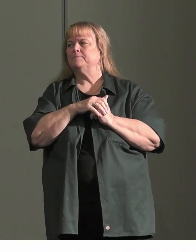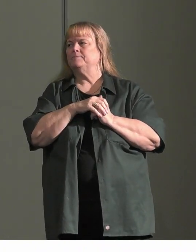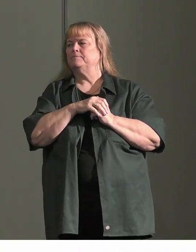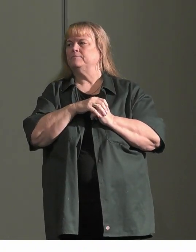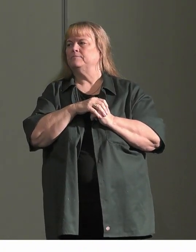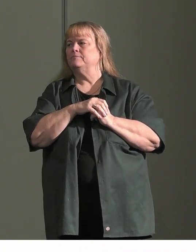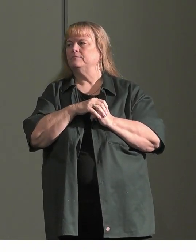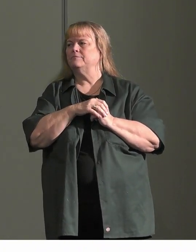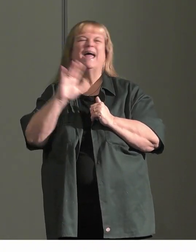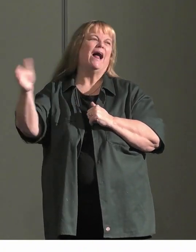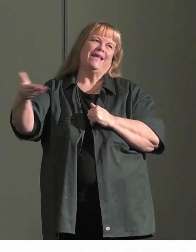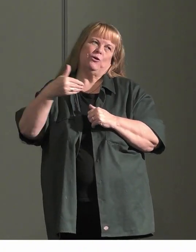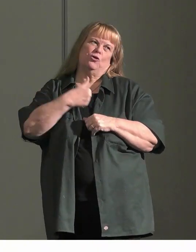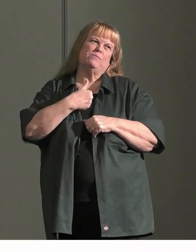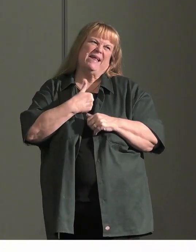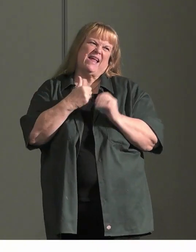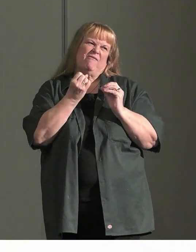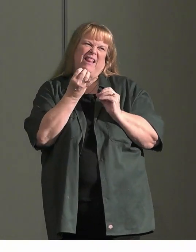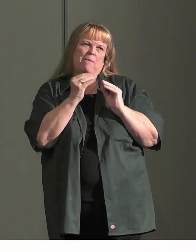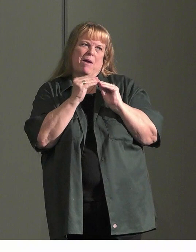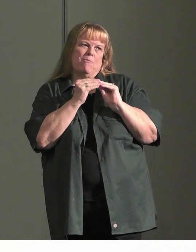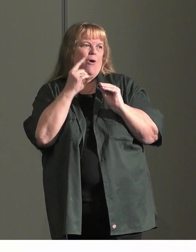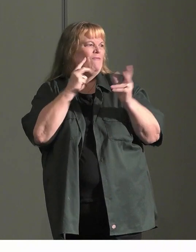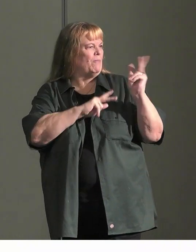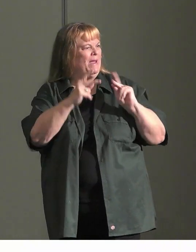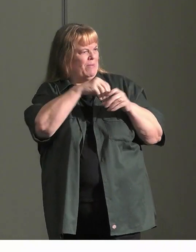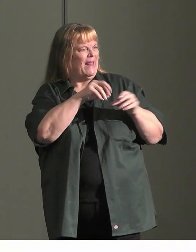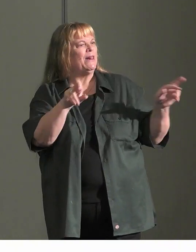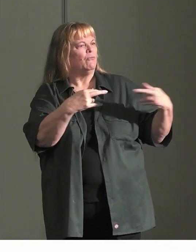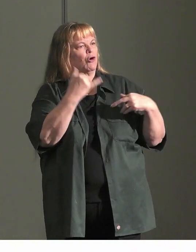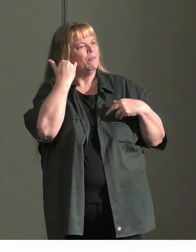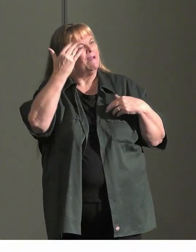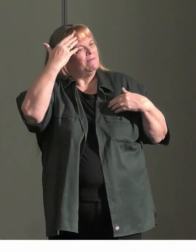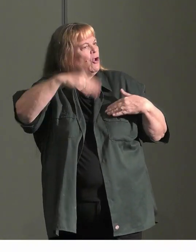I will introduce myself for folks in the room if case you don't know me I'm the